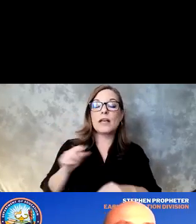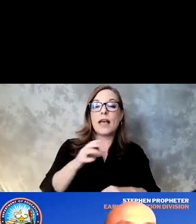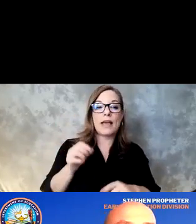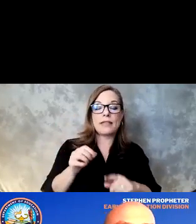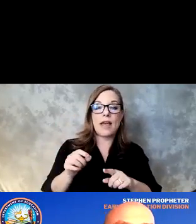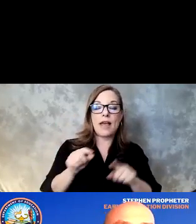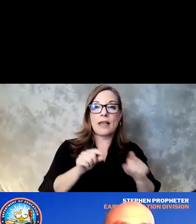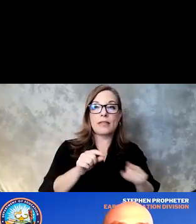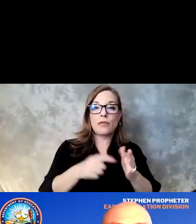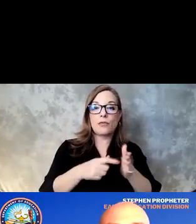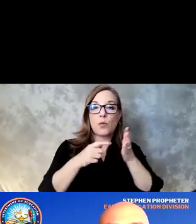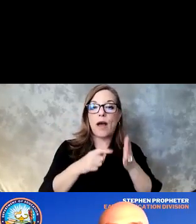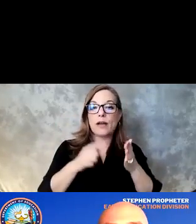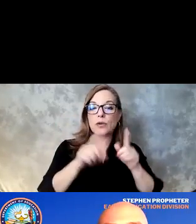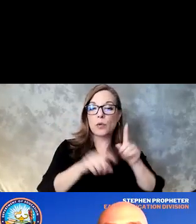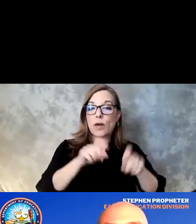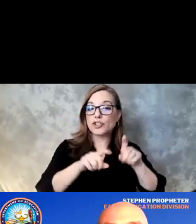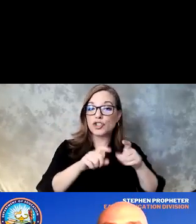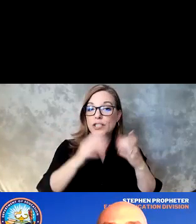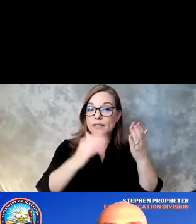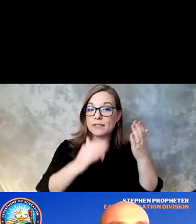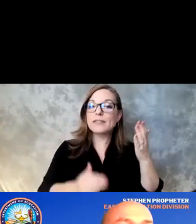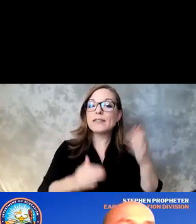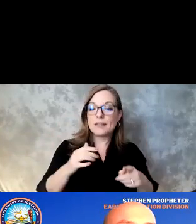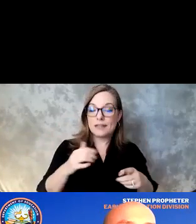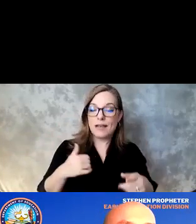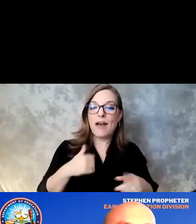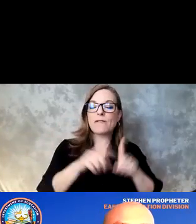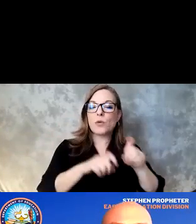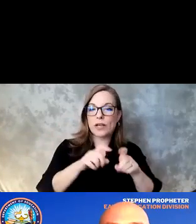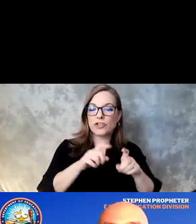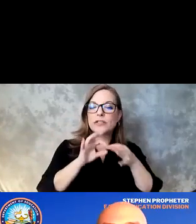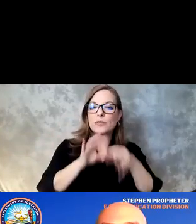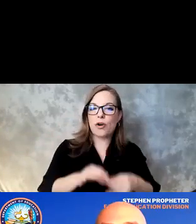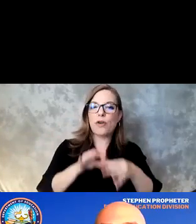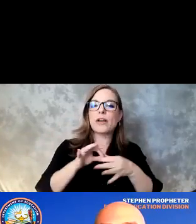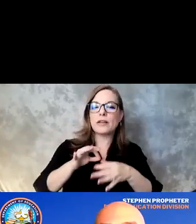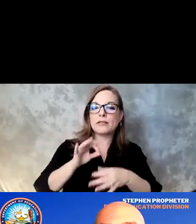questions there are questions around those partnerships and so those are things that